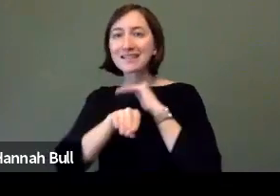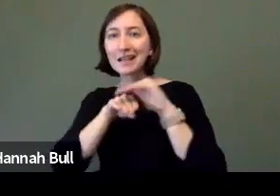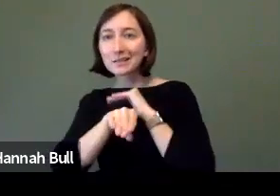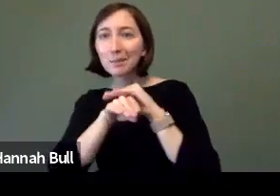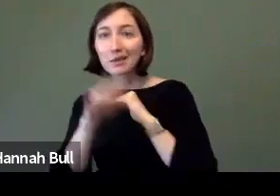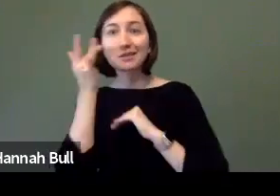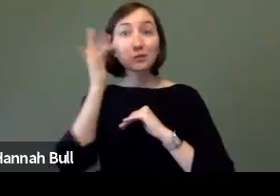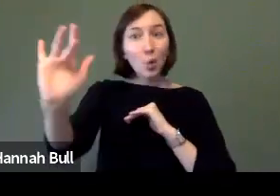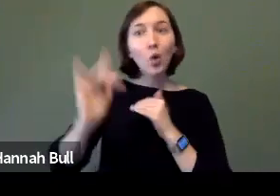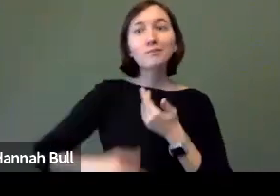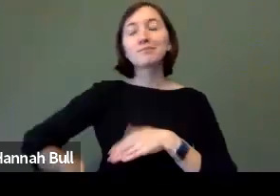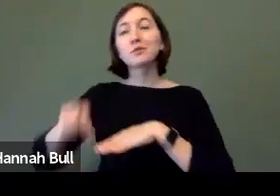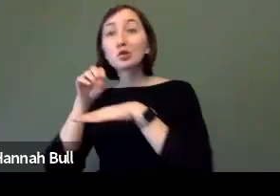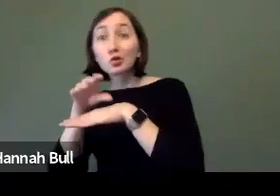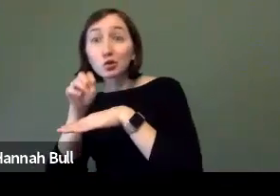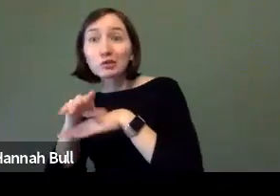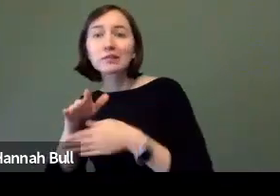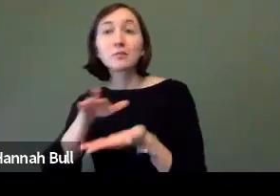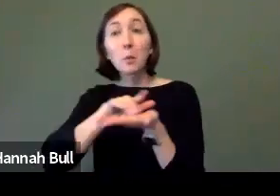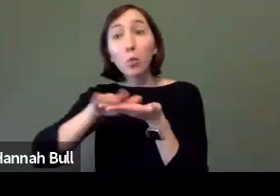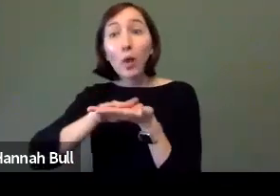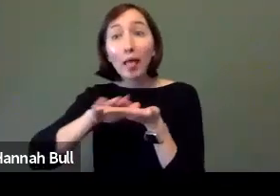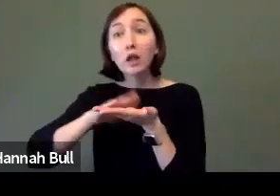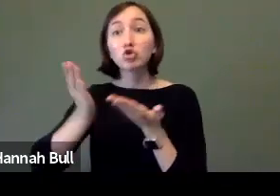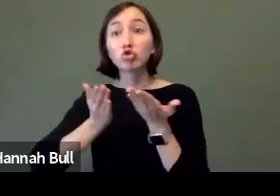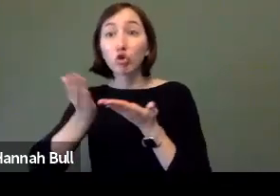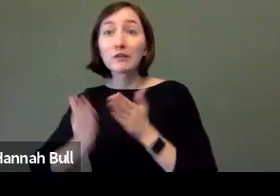consulting and braille services, captioning services,